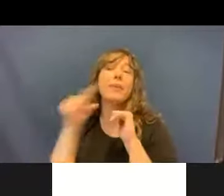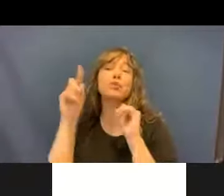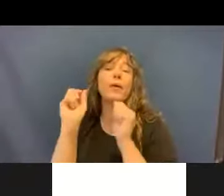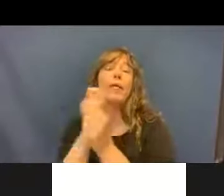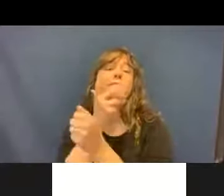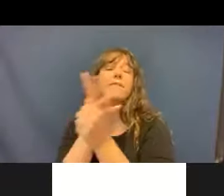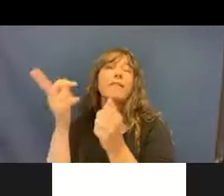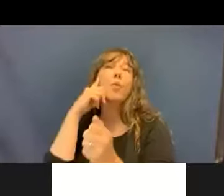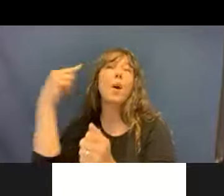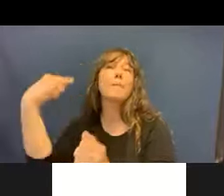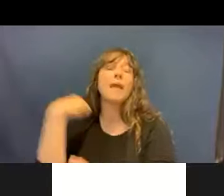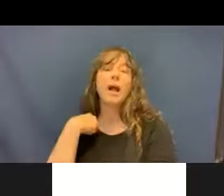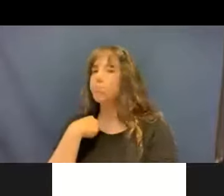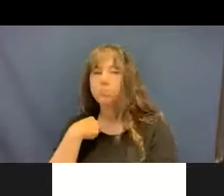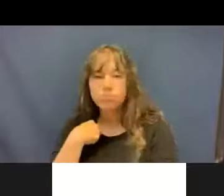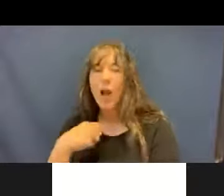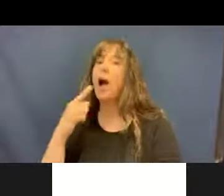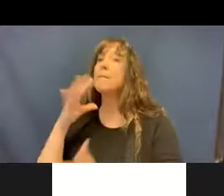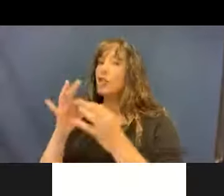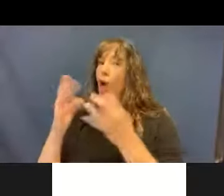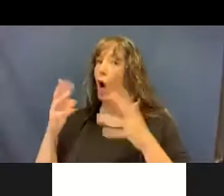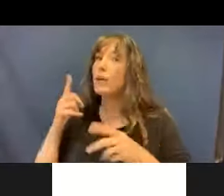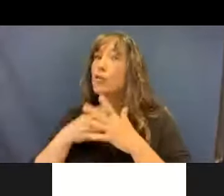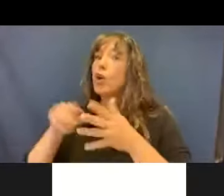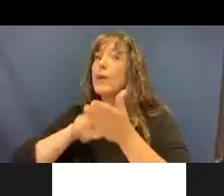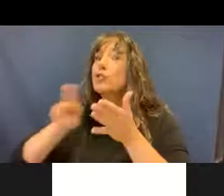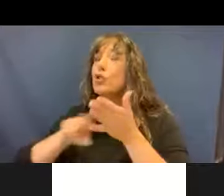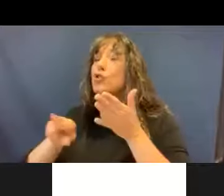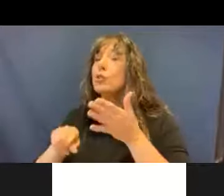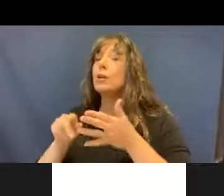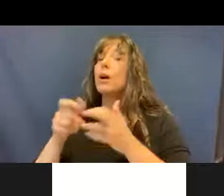mentioned that I had already started researching solutions to problems. I didn't have all the